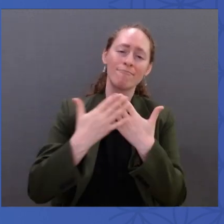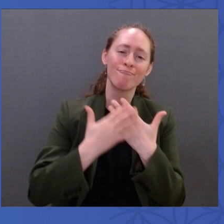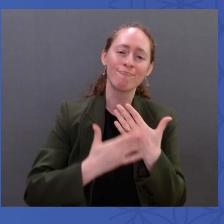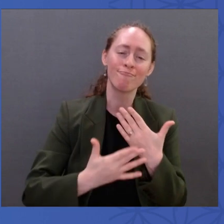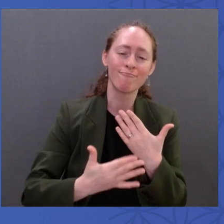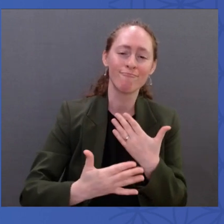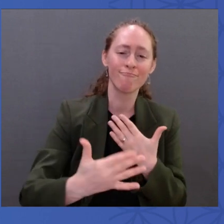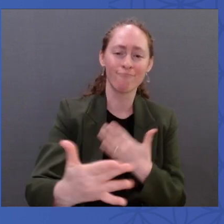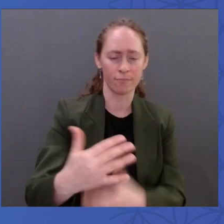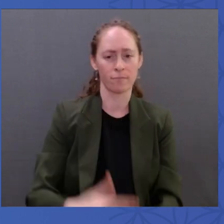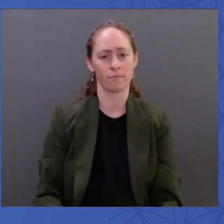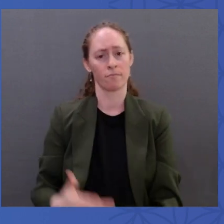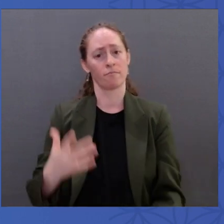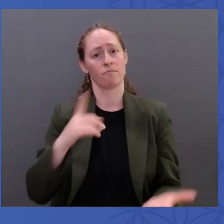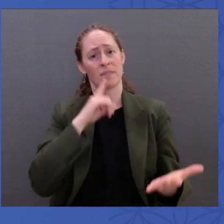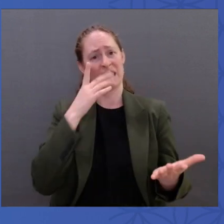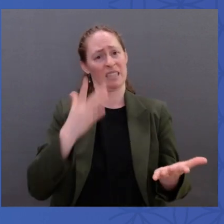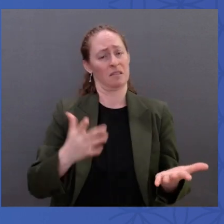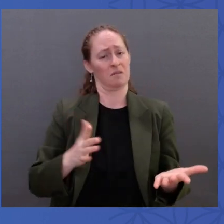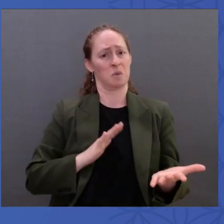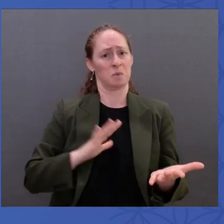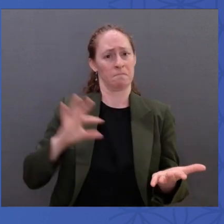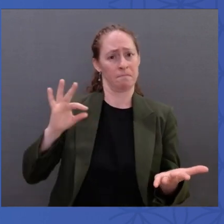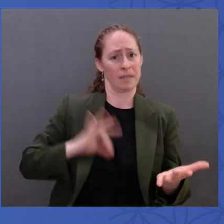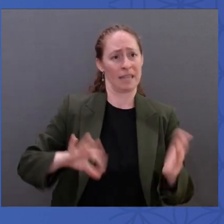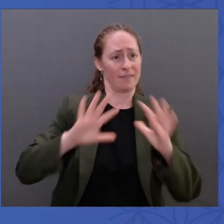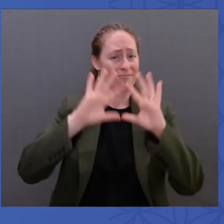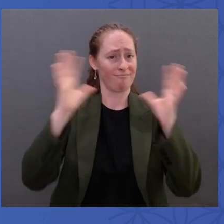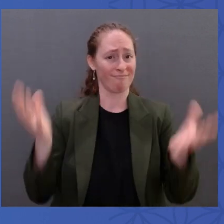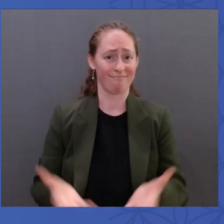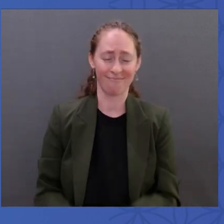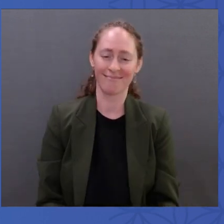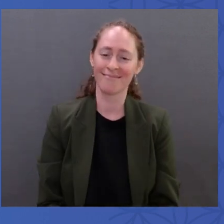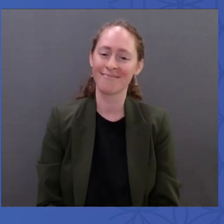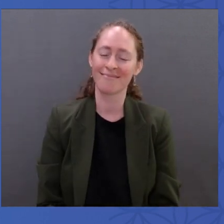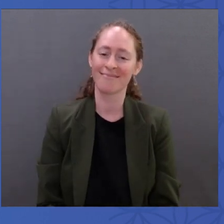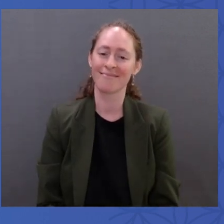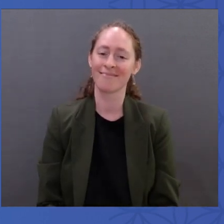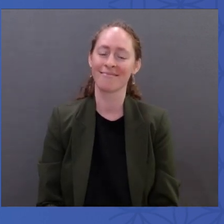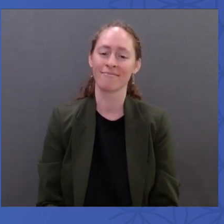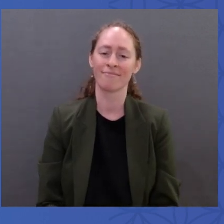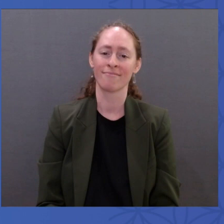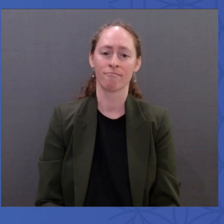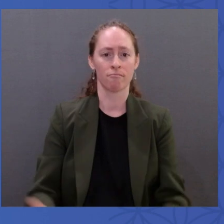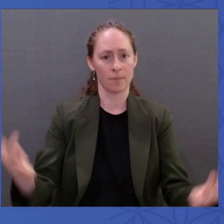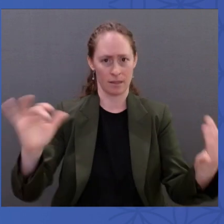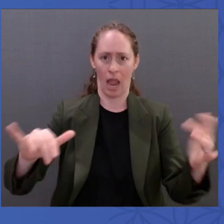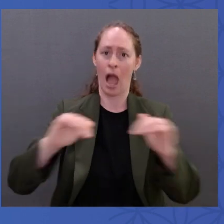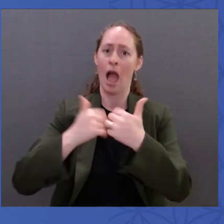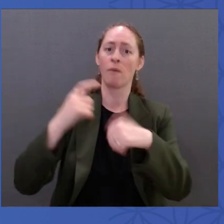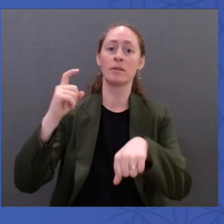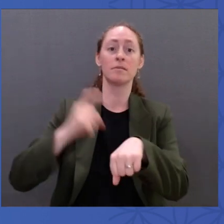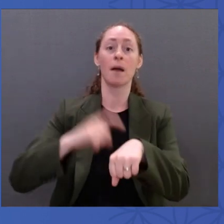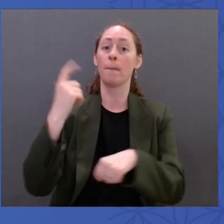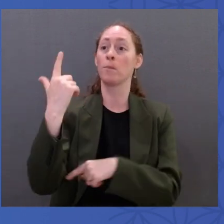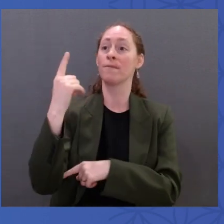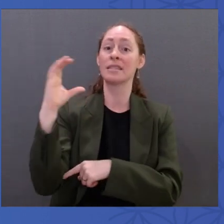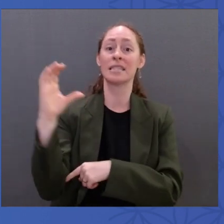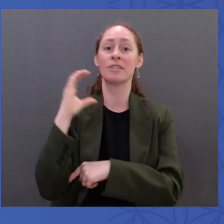That's how I believe we will win the competition of the 21st century together. So thank all of you again for joining today.